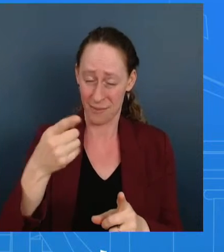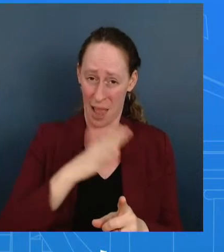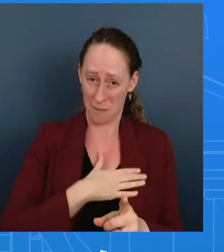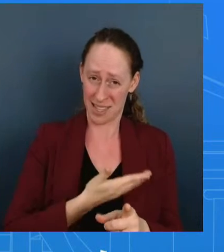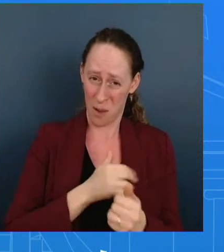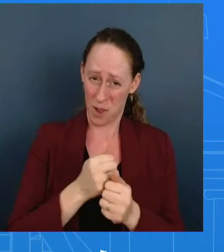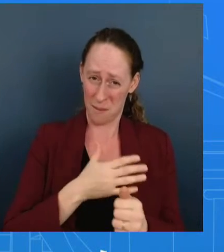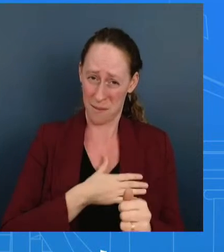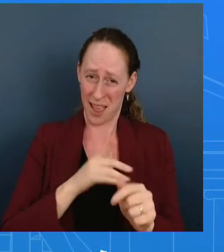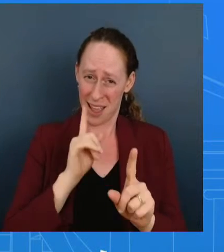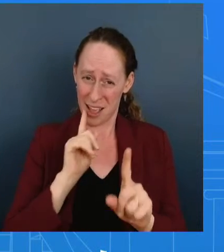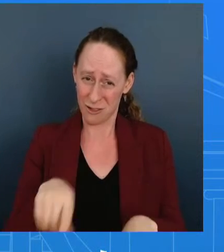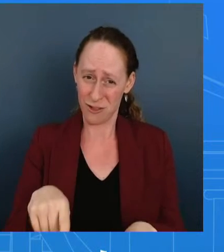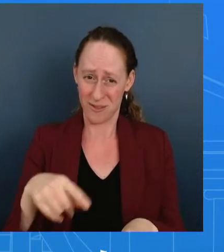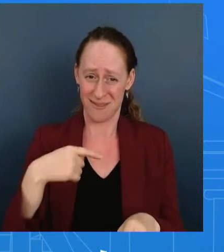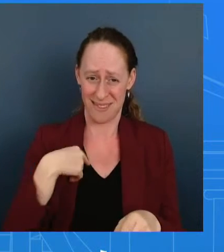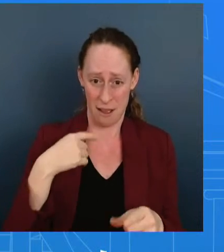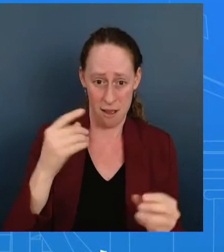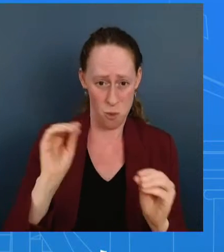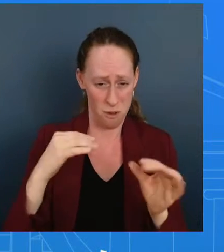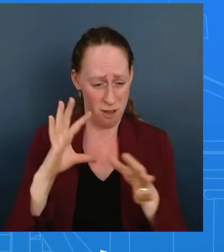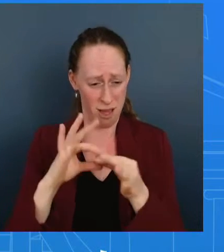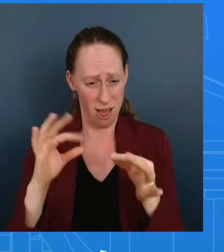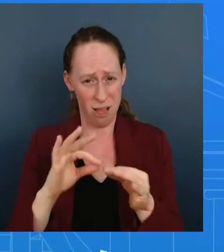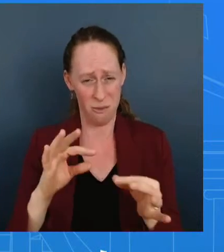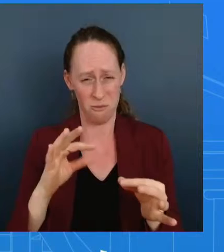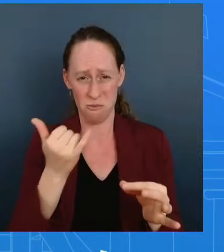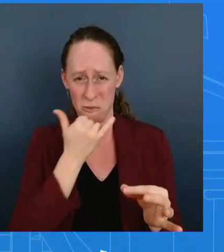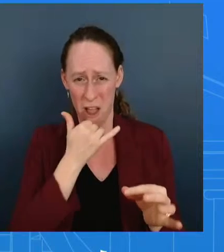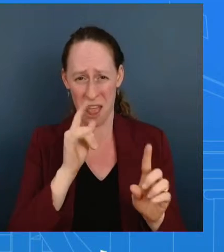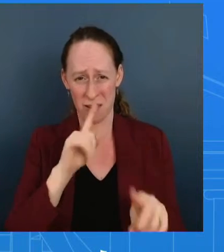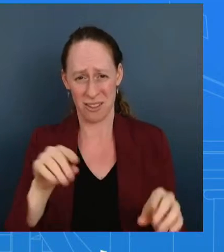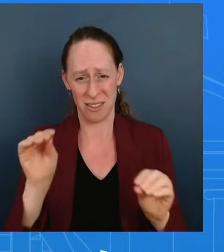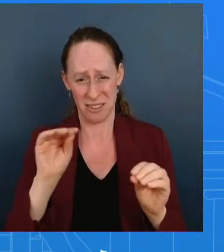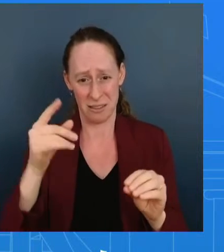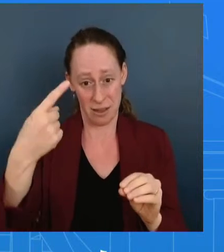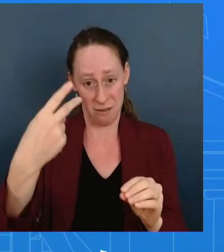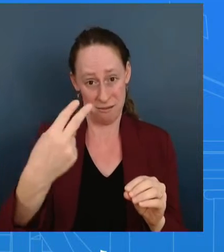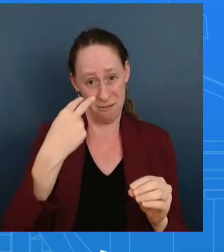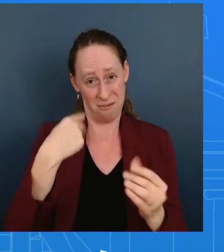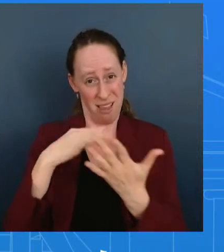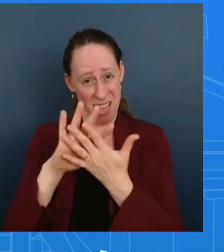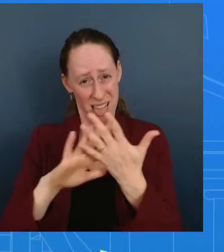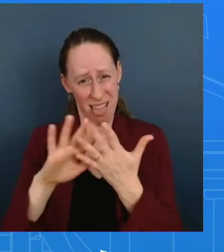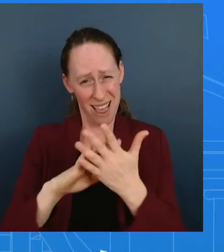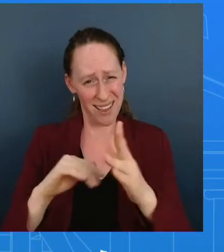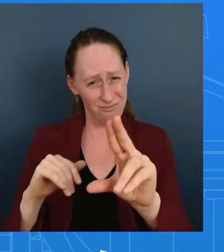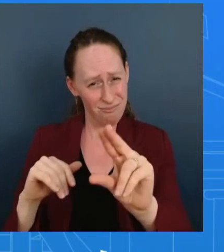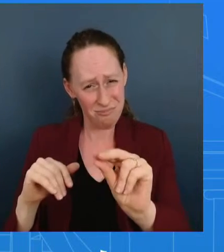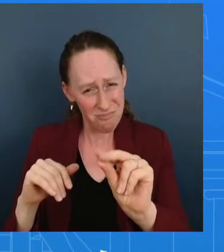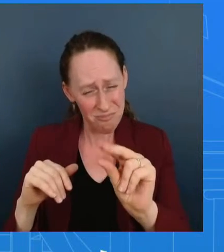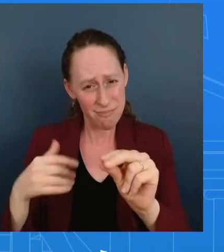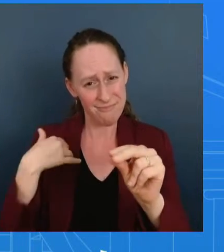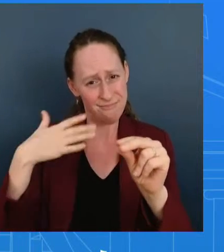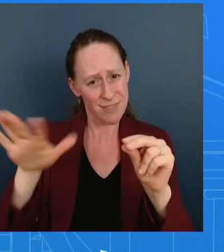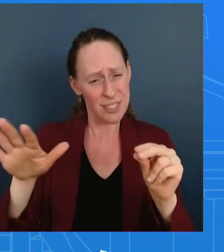I was asked about a medical exam. I was asked about a physical. That was in the line of question that I answered. And I said, "No, he did not have a medical exam."